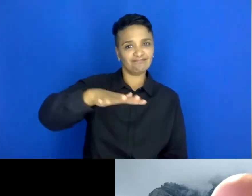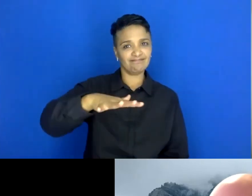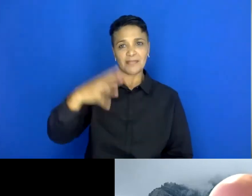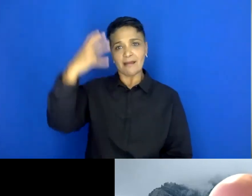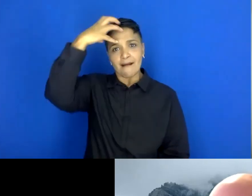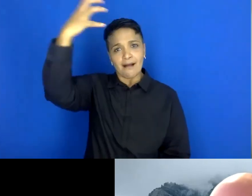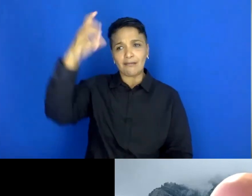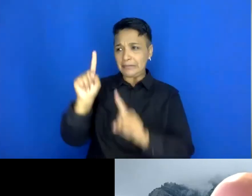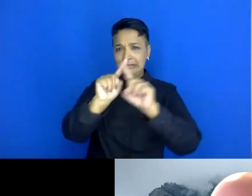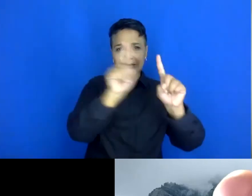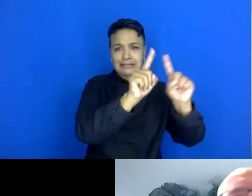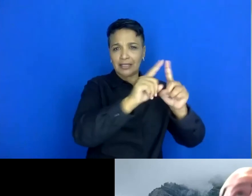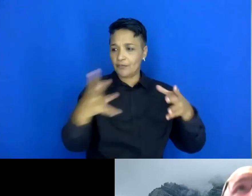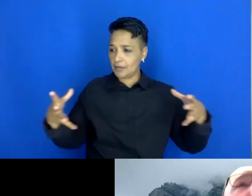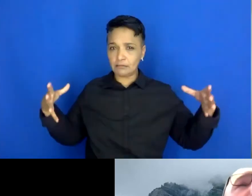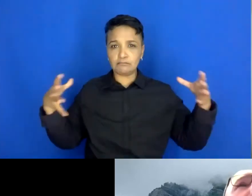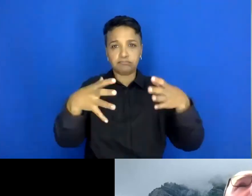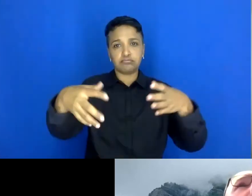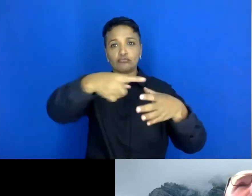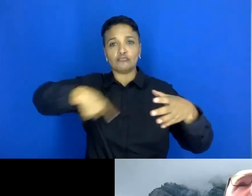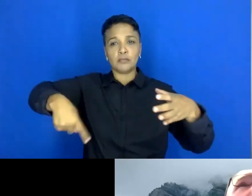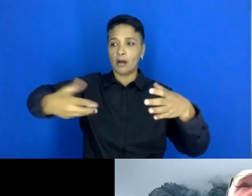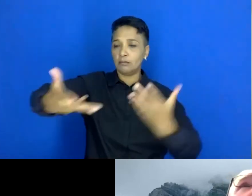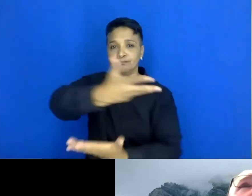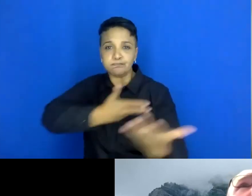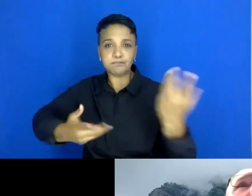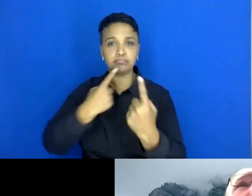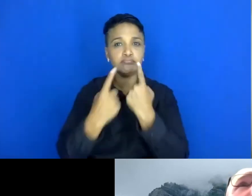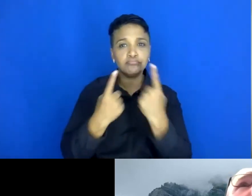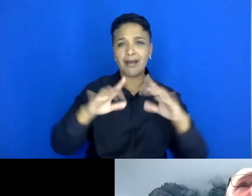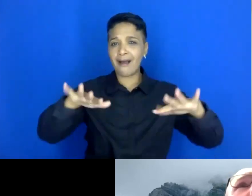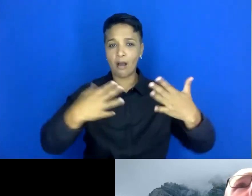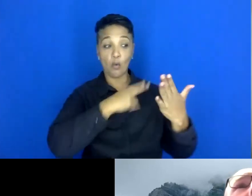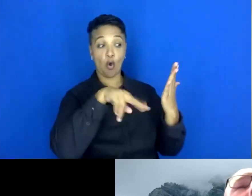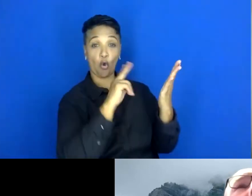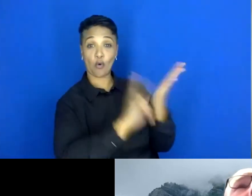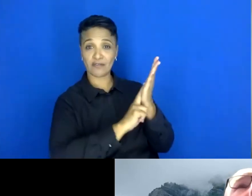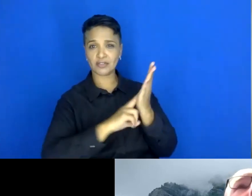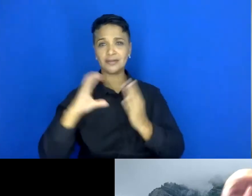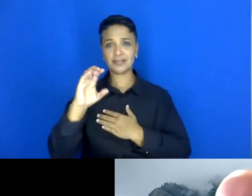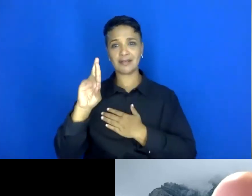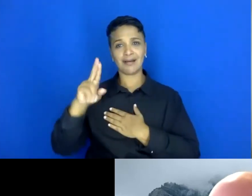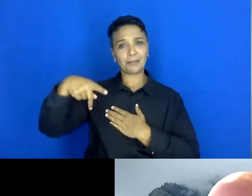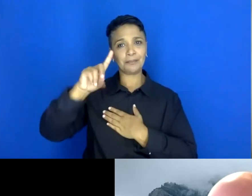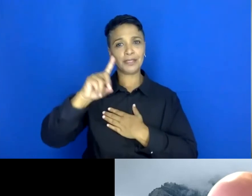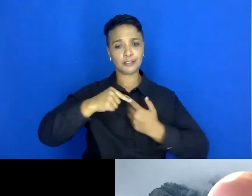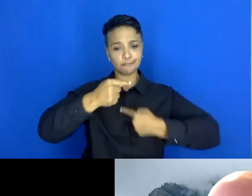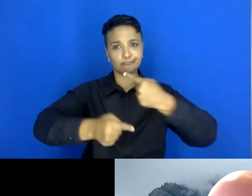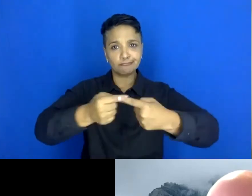talk about agreements and how the implementation of the crp convention can be furthered and i mean